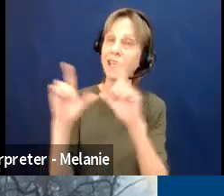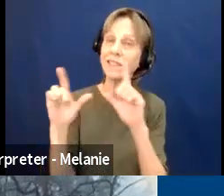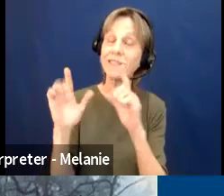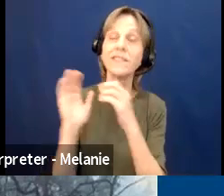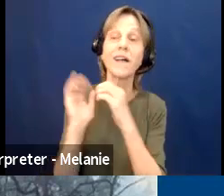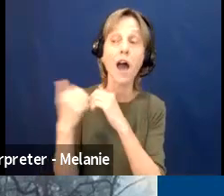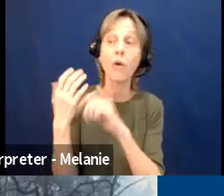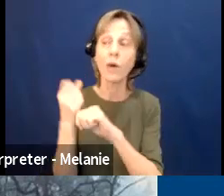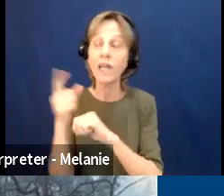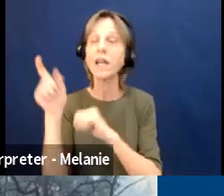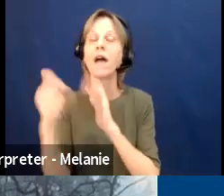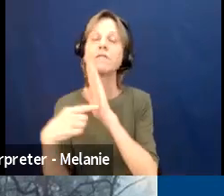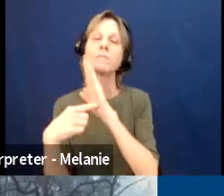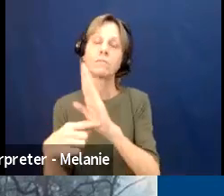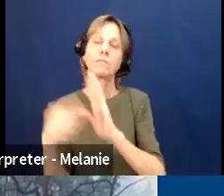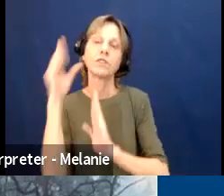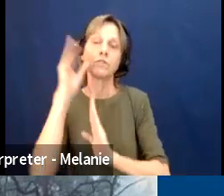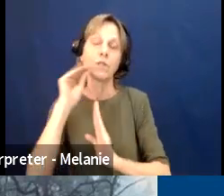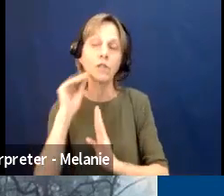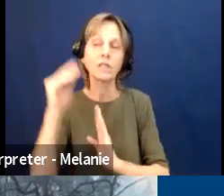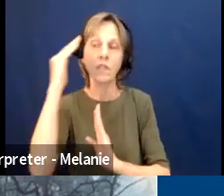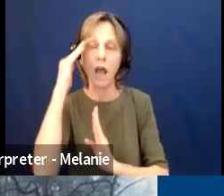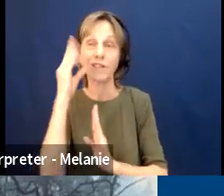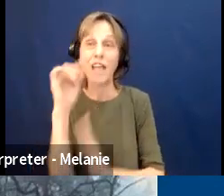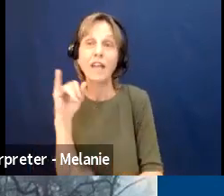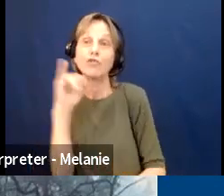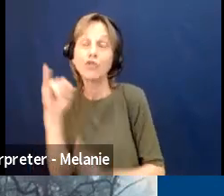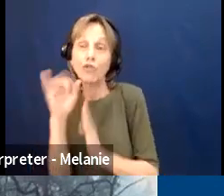some knowledge and insurance requirements so again check with your local department to see